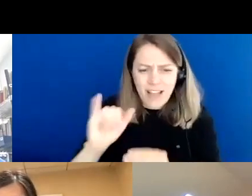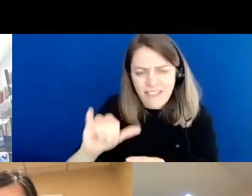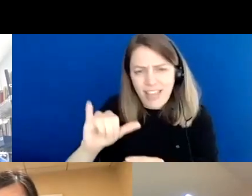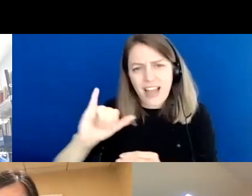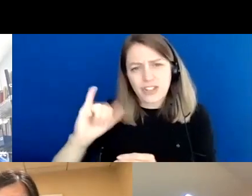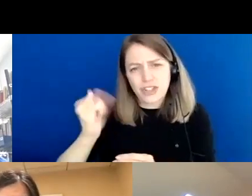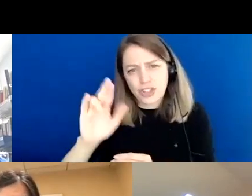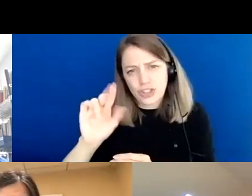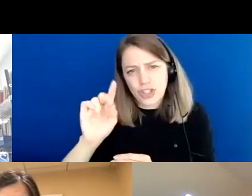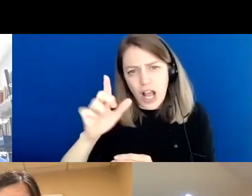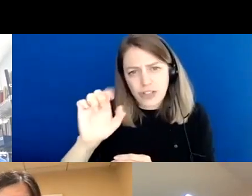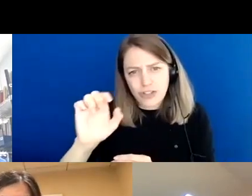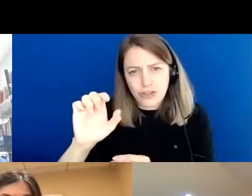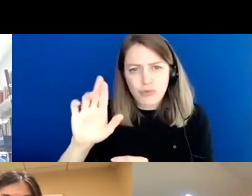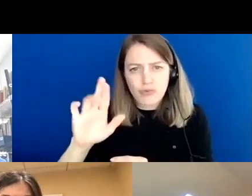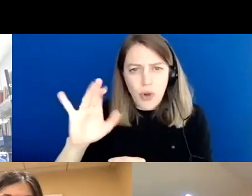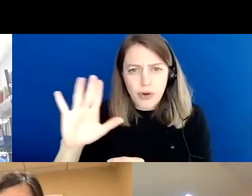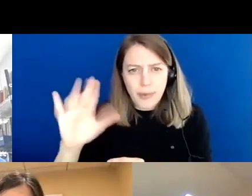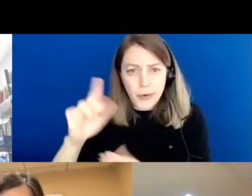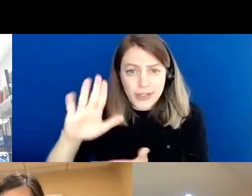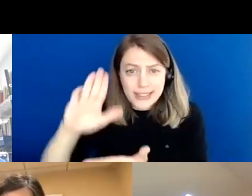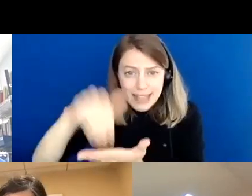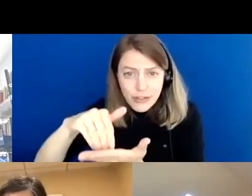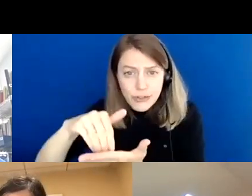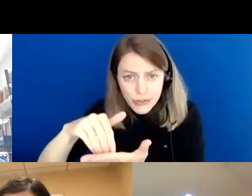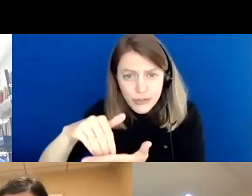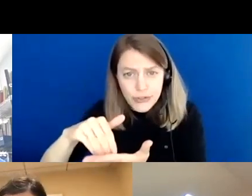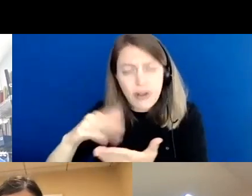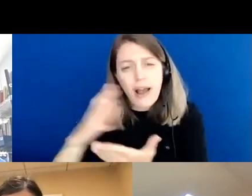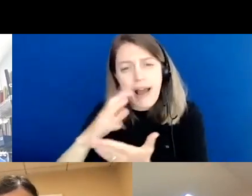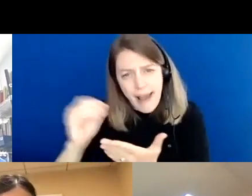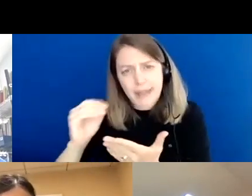Brandeis University Press' mission to promote social justice.